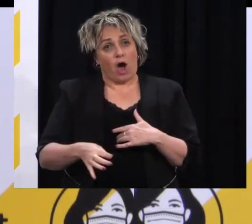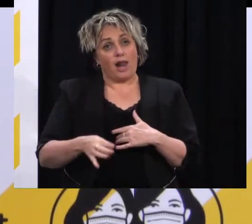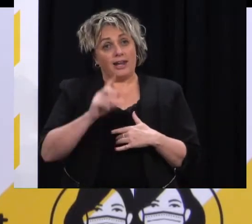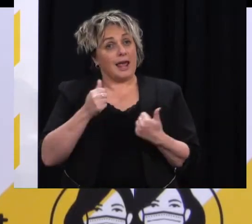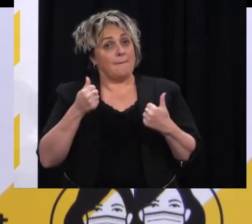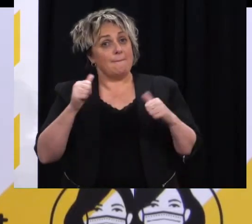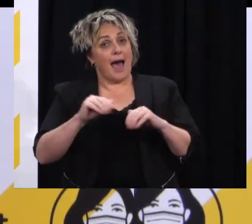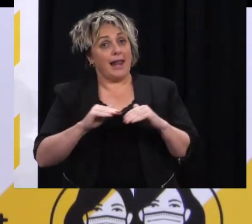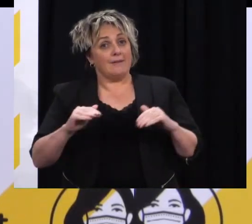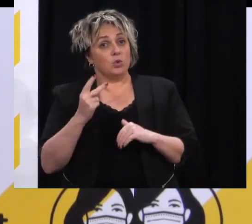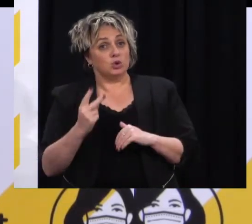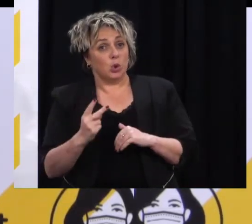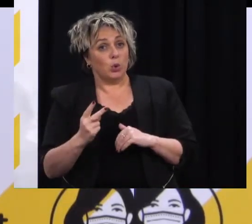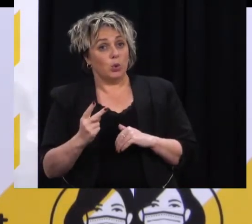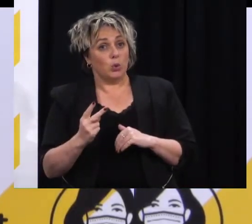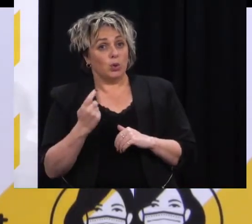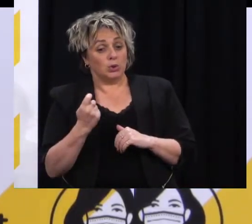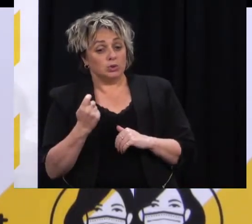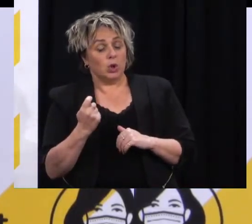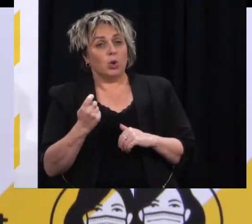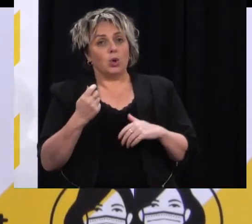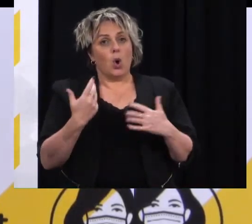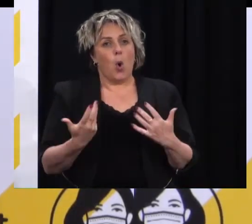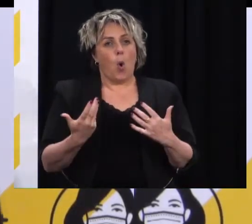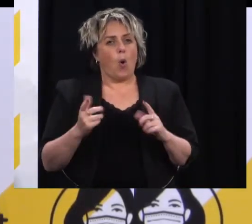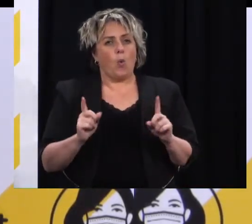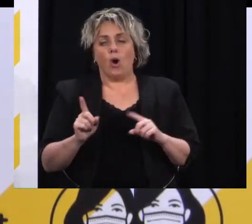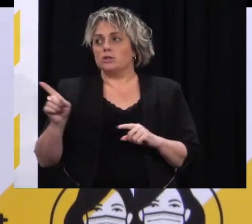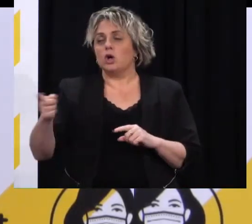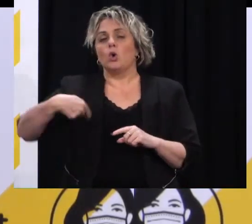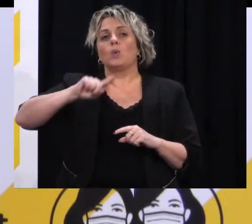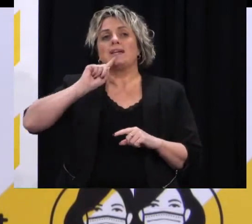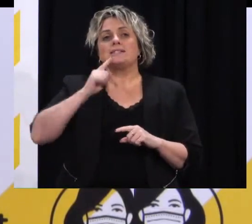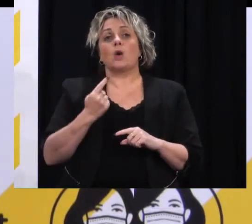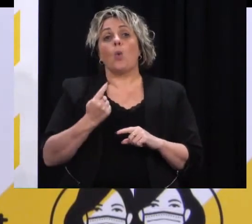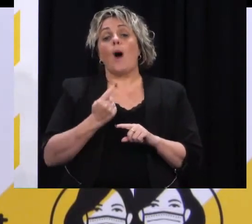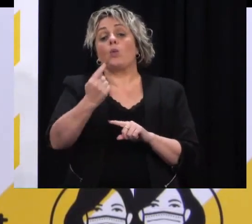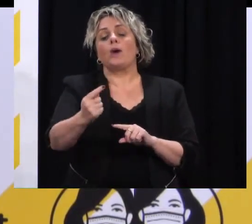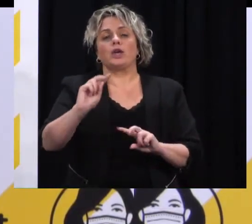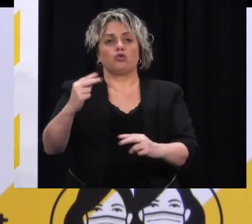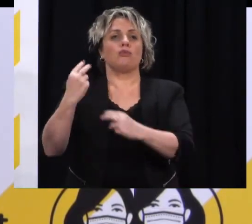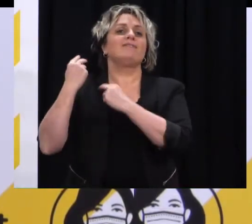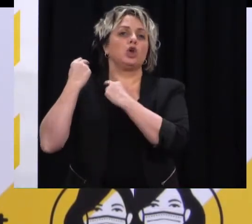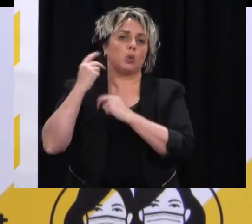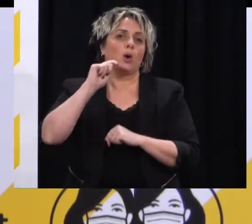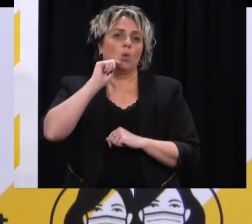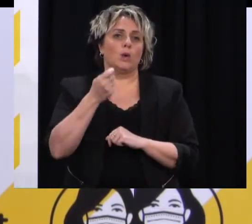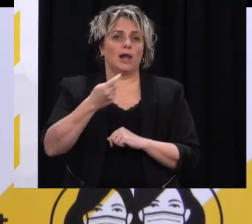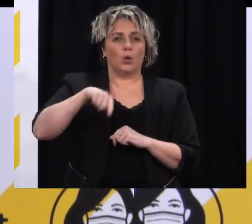for 300 days and everyone who was at a North Island Hospital